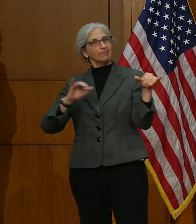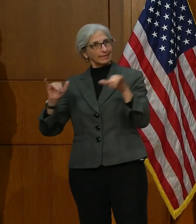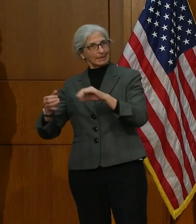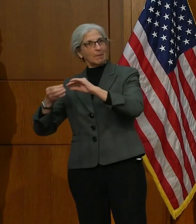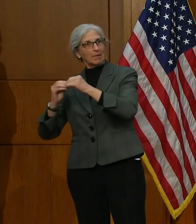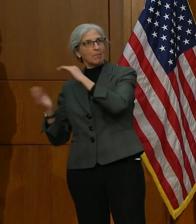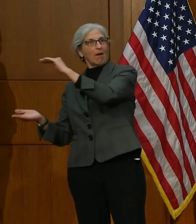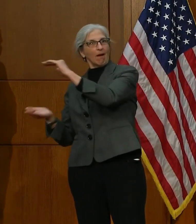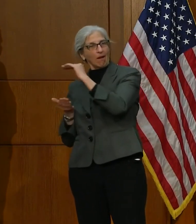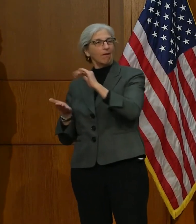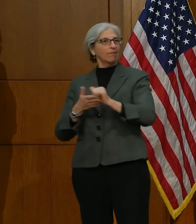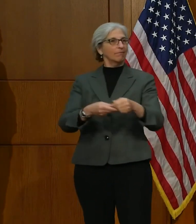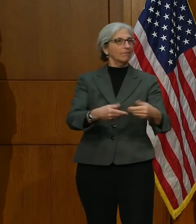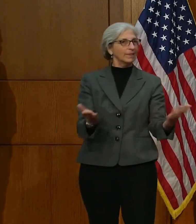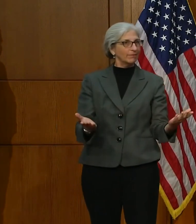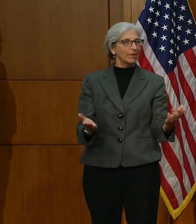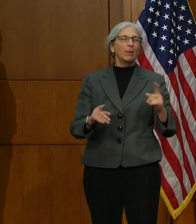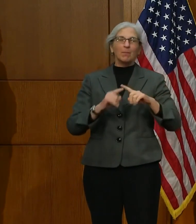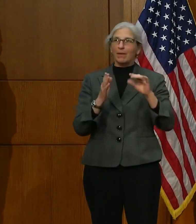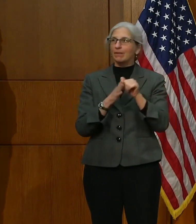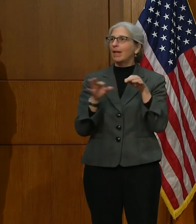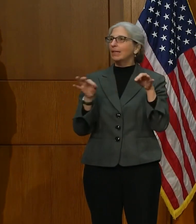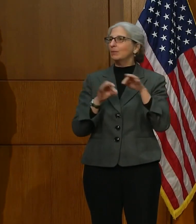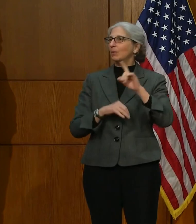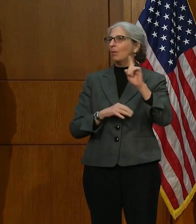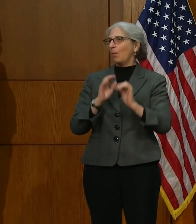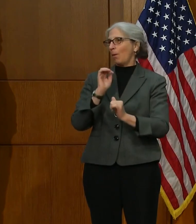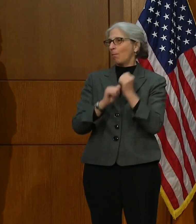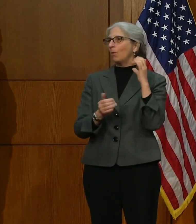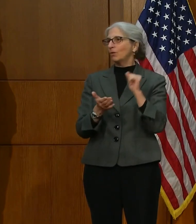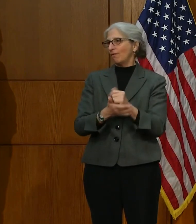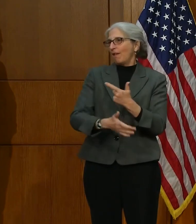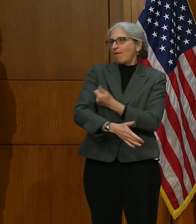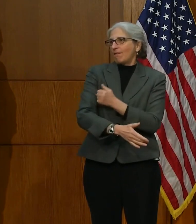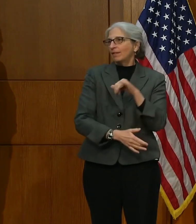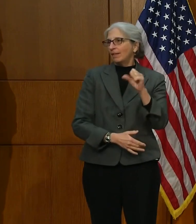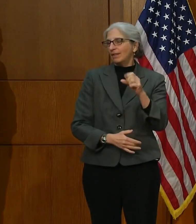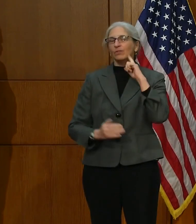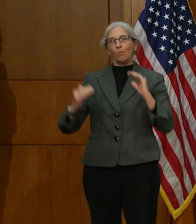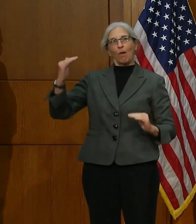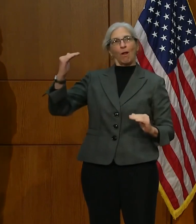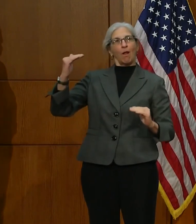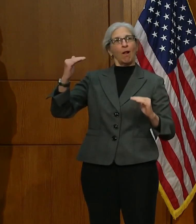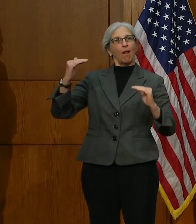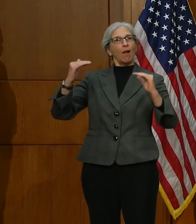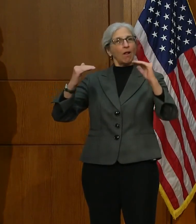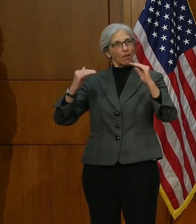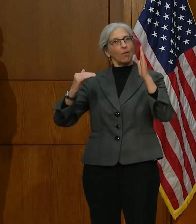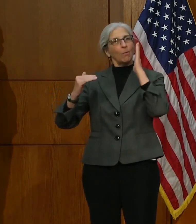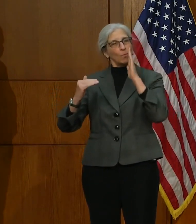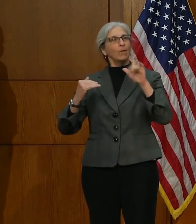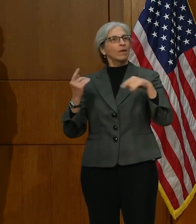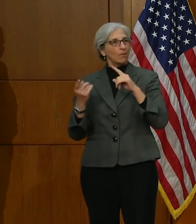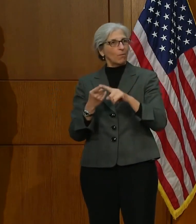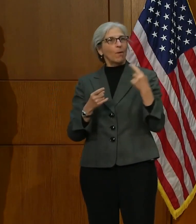CLOSING THAT GAP IN CATCHING UP. BUT THAT EXPLAINS WHERE MOST OF THE VACCINE IS AND THAT